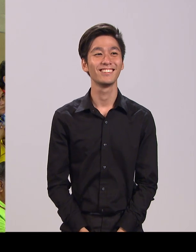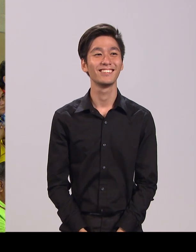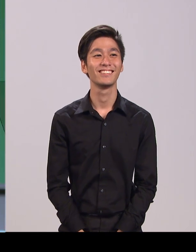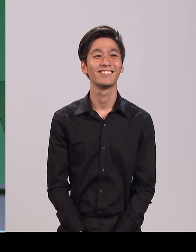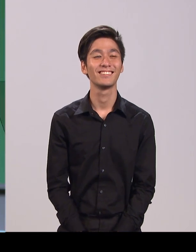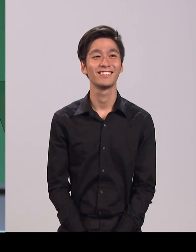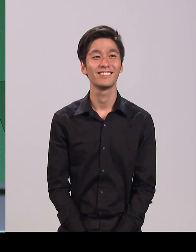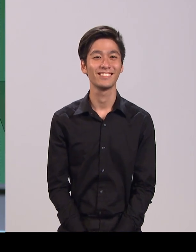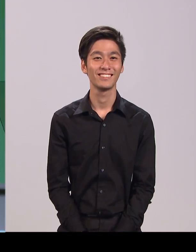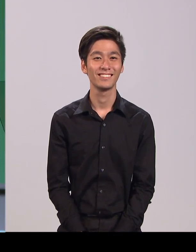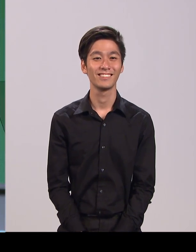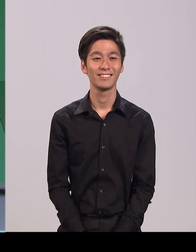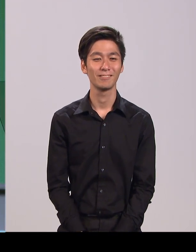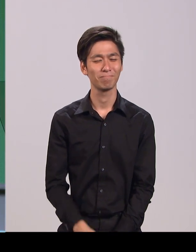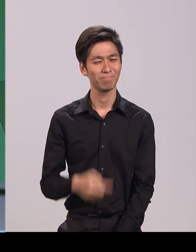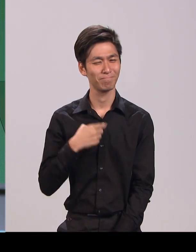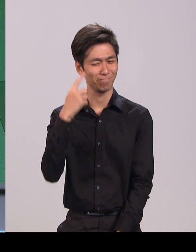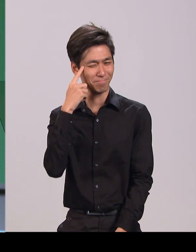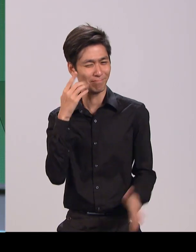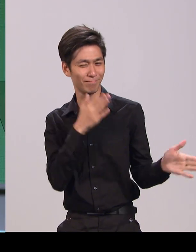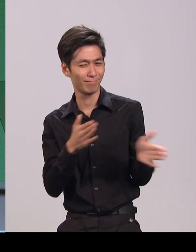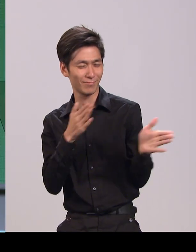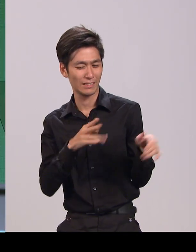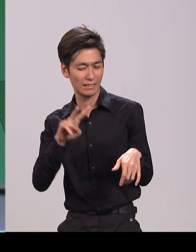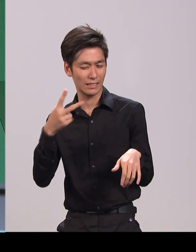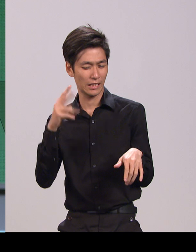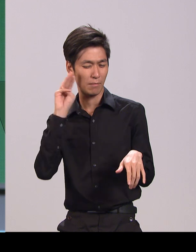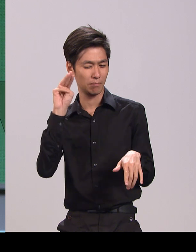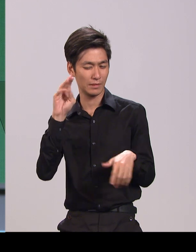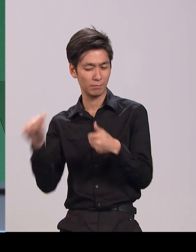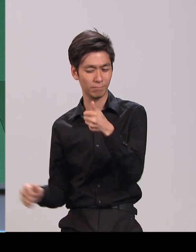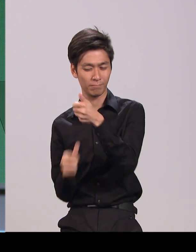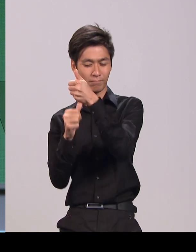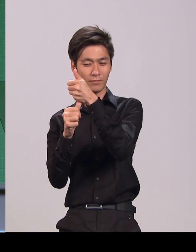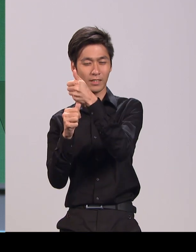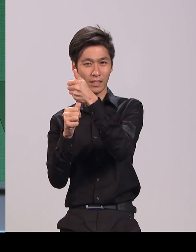I intend to appoint a 2nd Minister to help him out with the operational responsibilities at MOF,